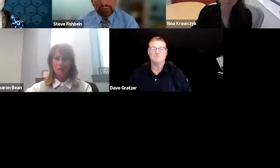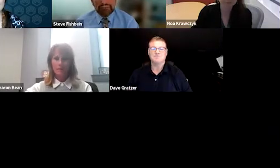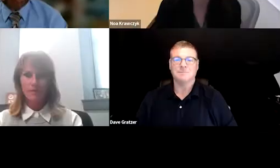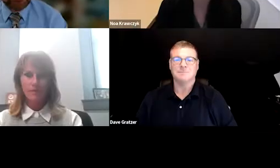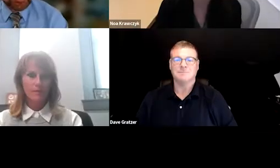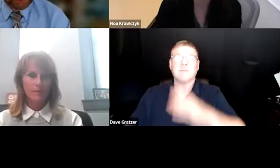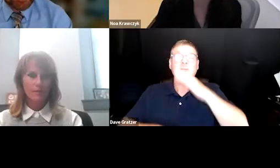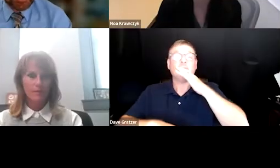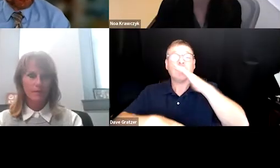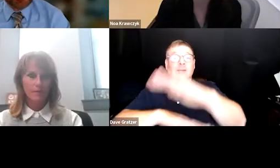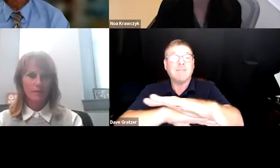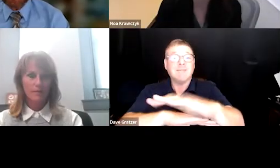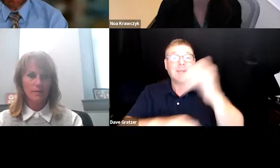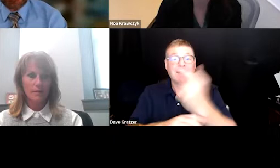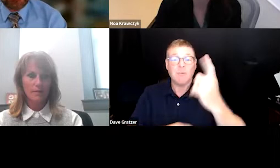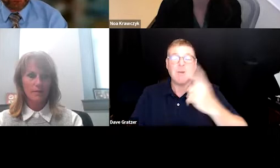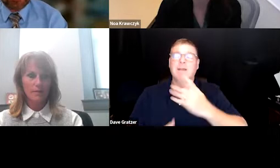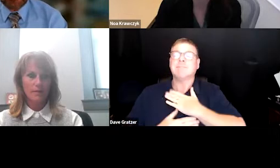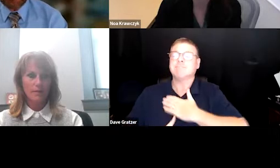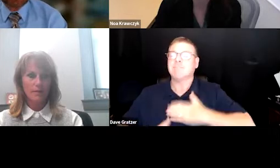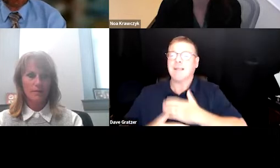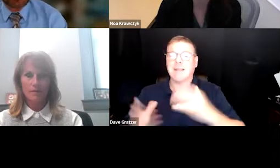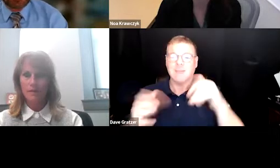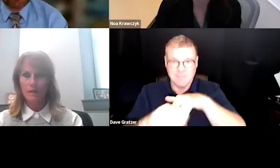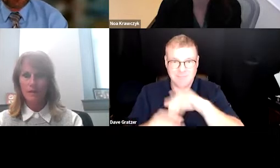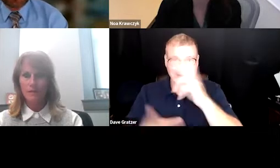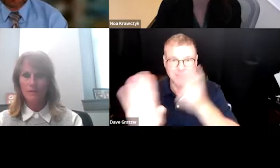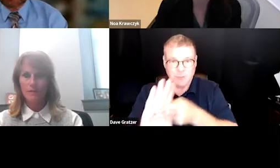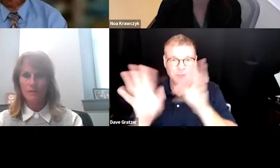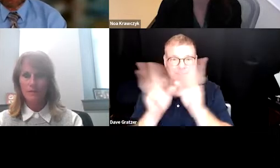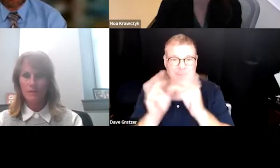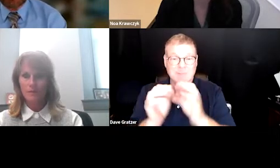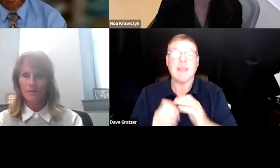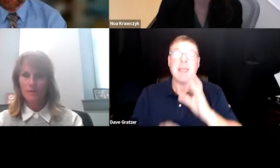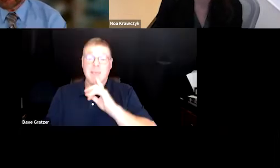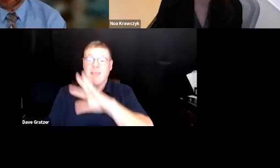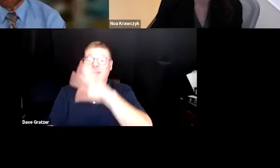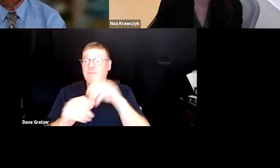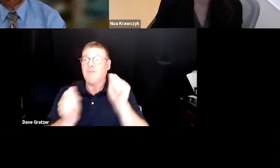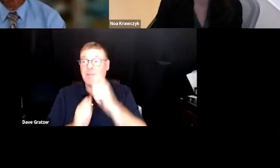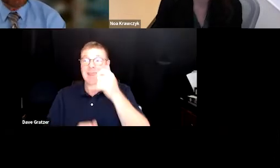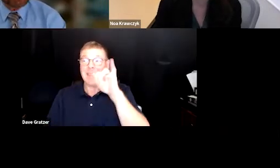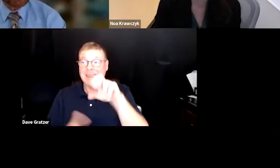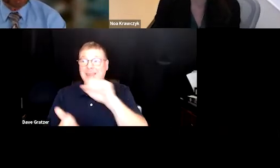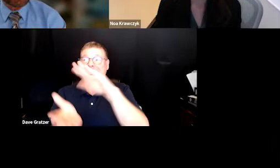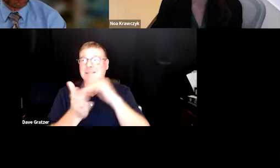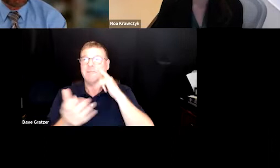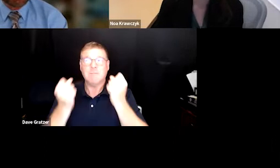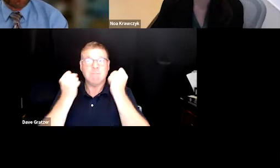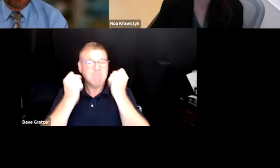Good afternoon, everybody. It's a pleasure to be on the webinar. Having been involved with the GAINS Center for many years, believe it or not.